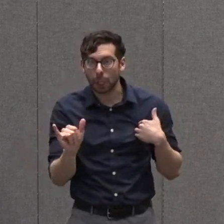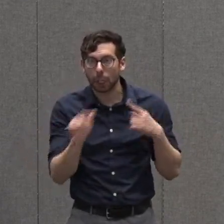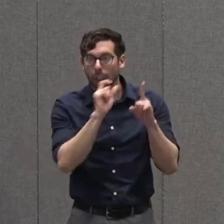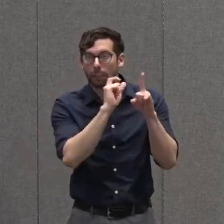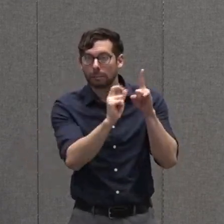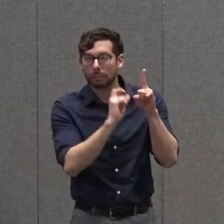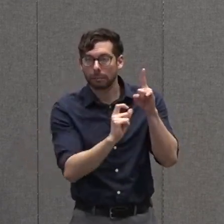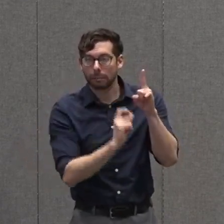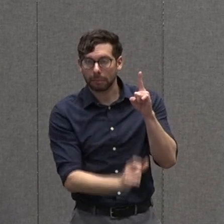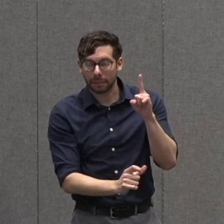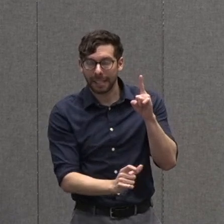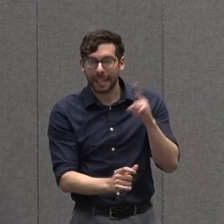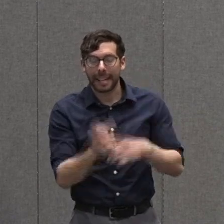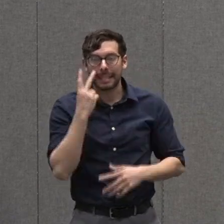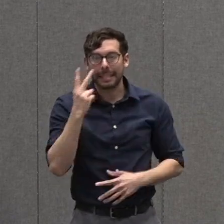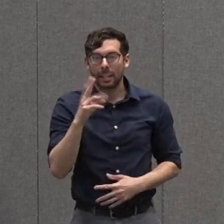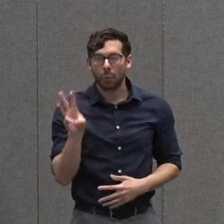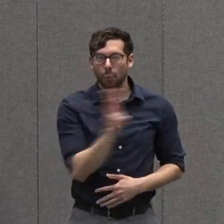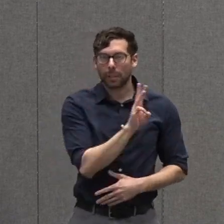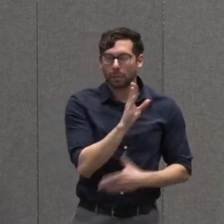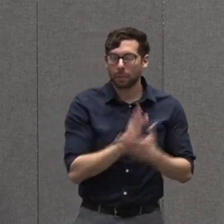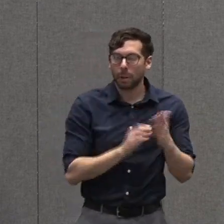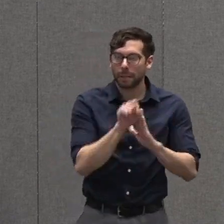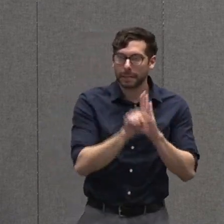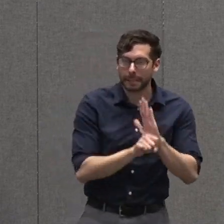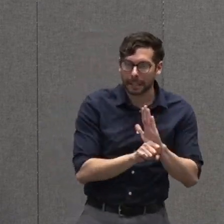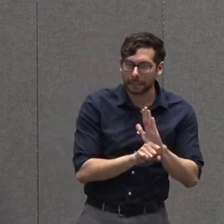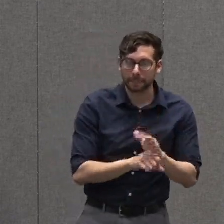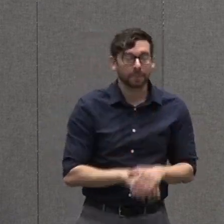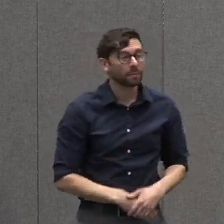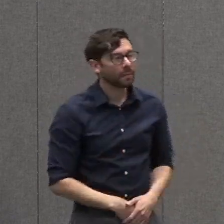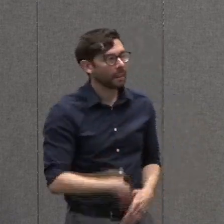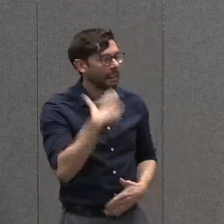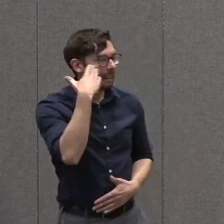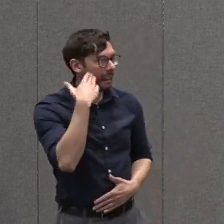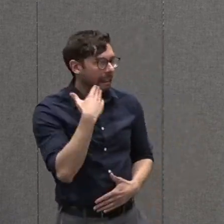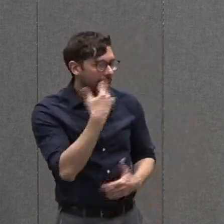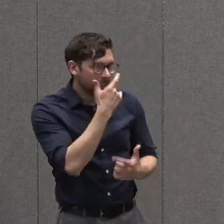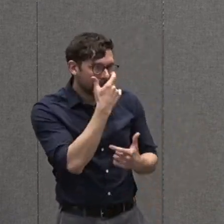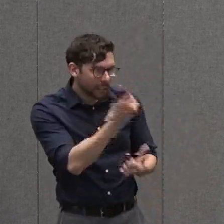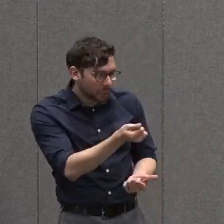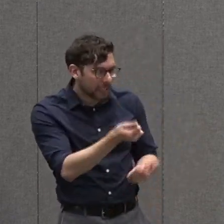around where the jaw would be, that's an interesting shape. That's pretty common for this particular animal?